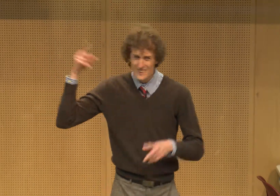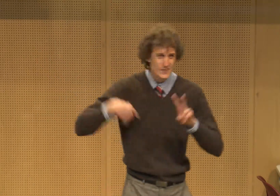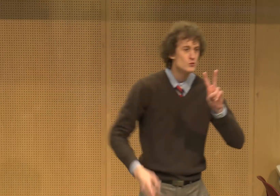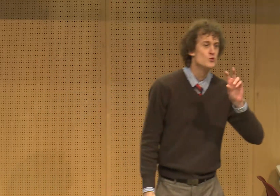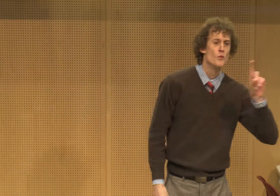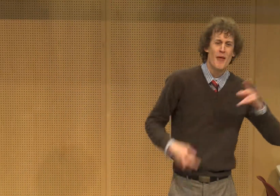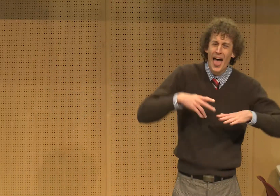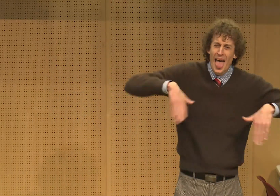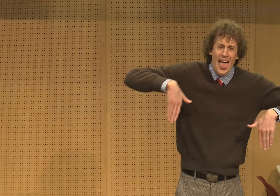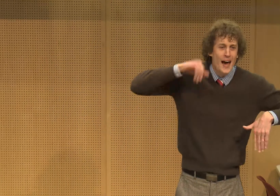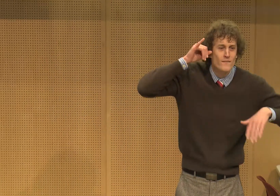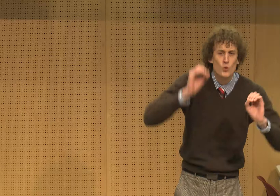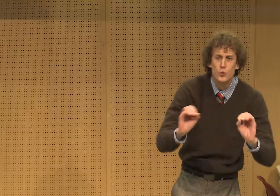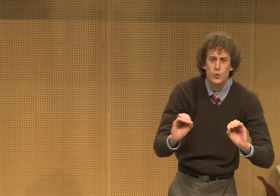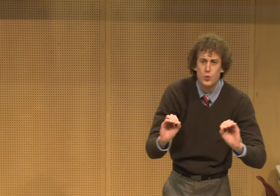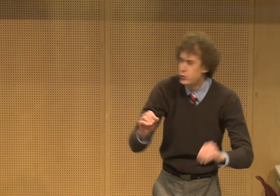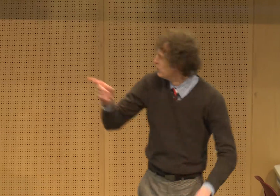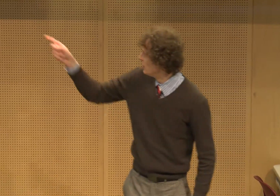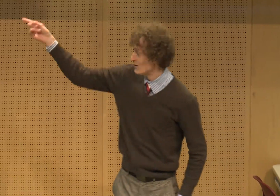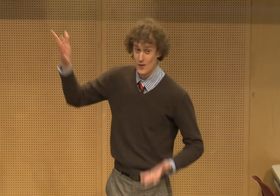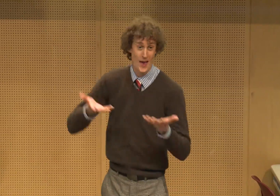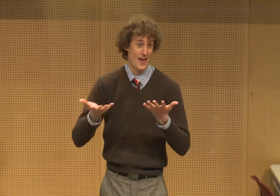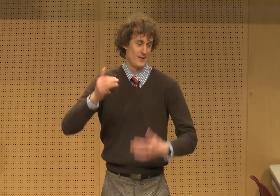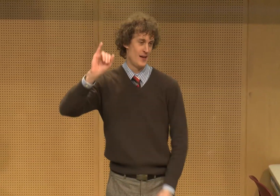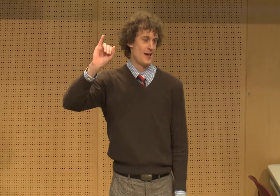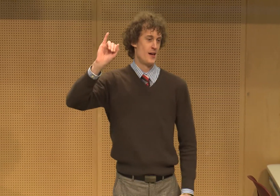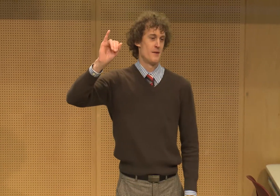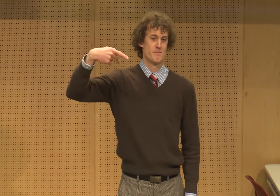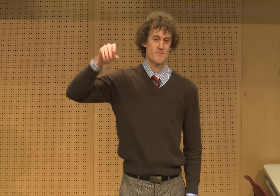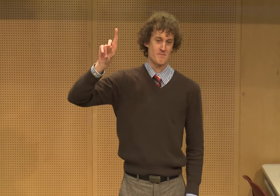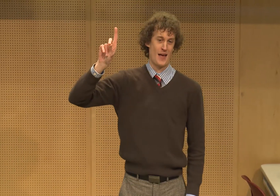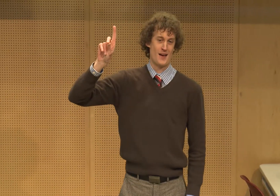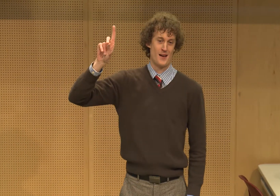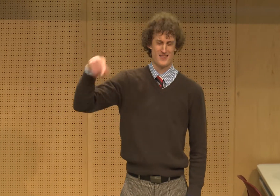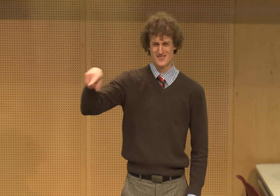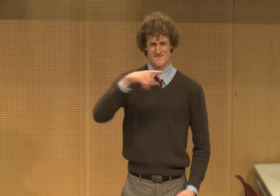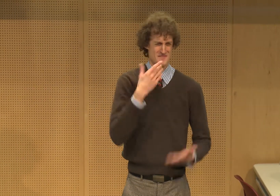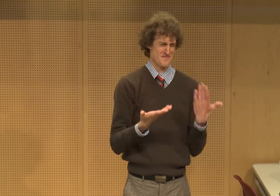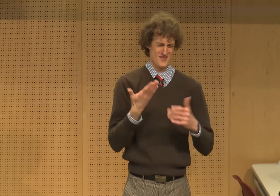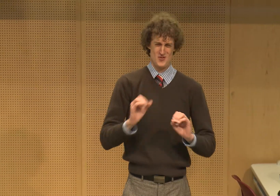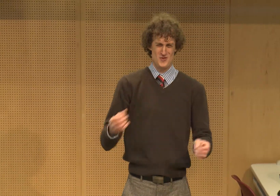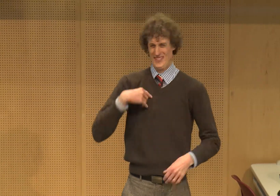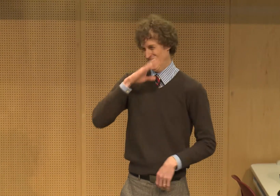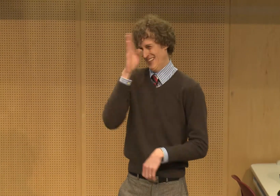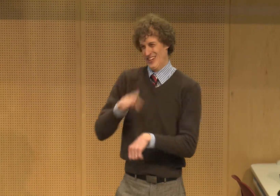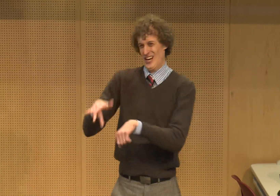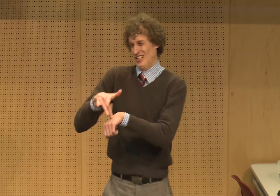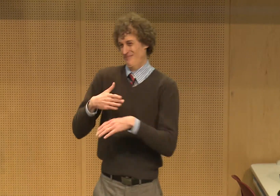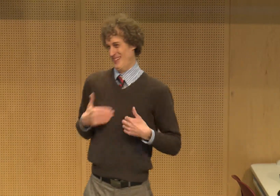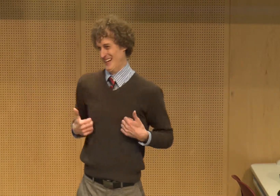He didn't start off with that. That was in 2007 that that became popular. In 2001, he started off with the iPad.